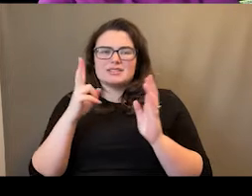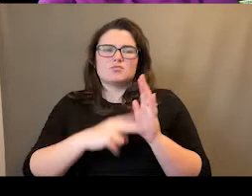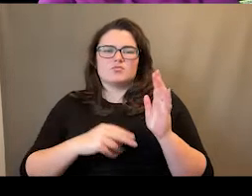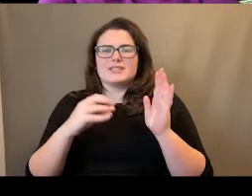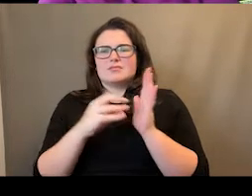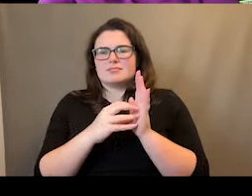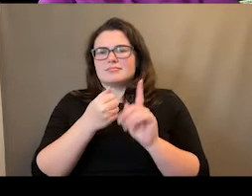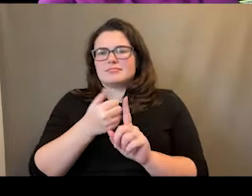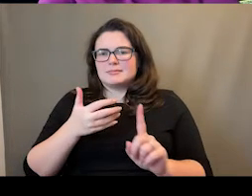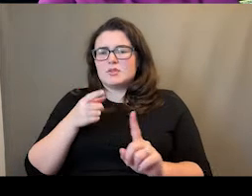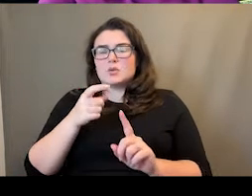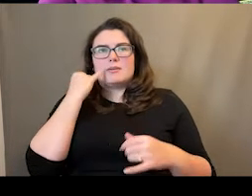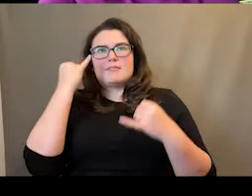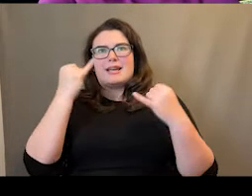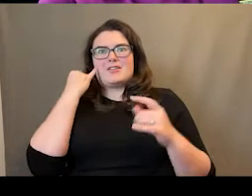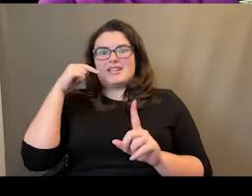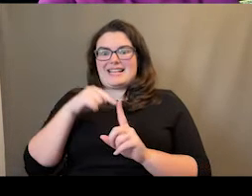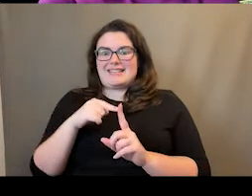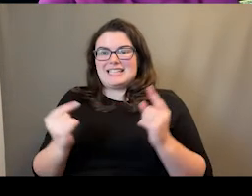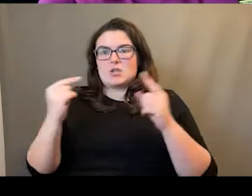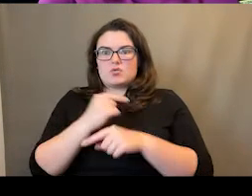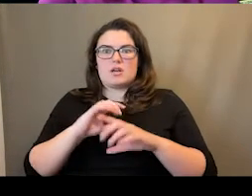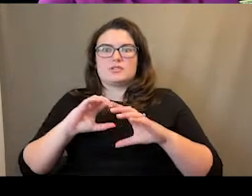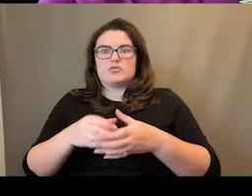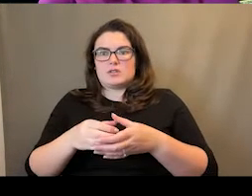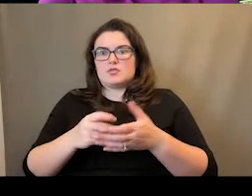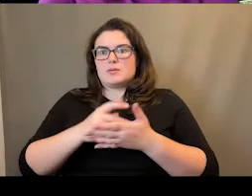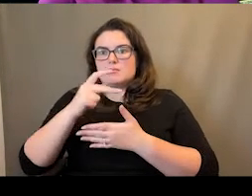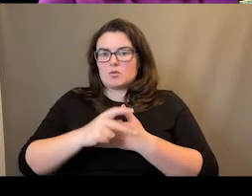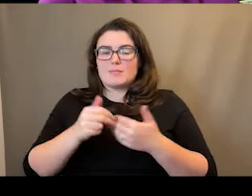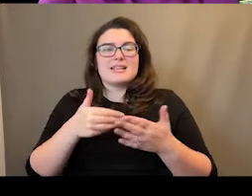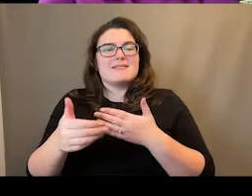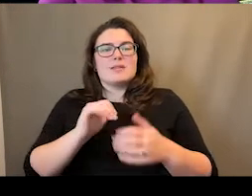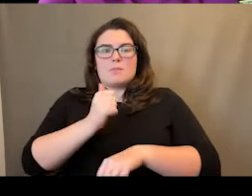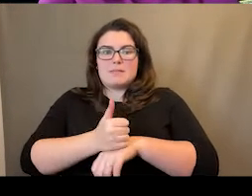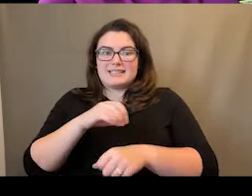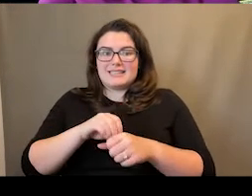you can imagine that this cross-directorate program, although it's based in SBE directorate,